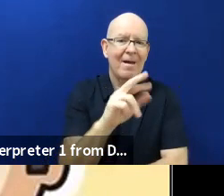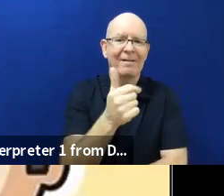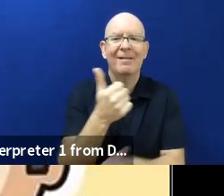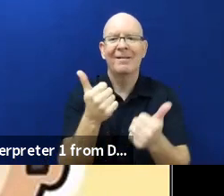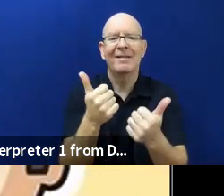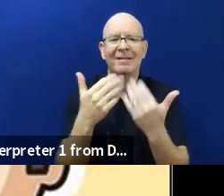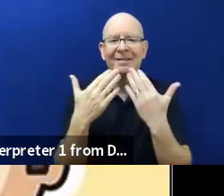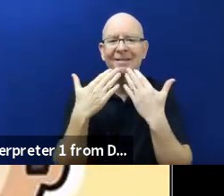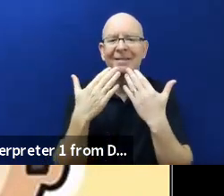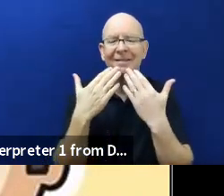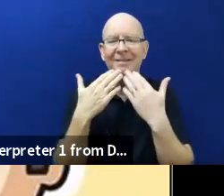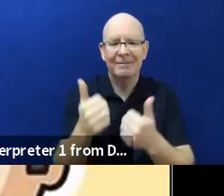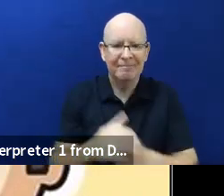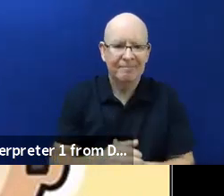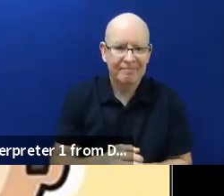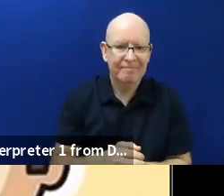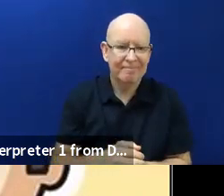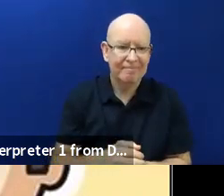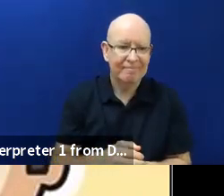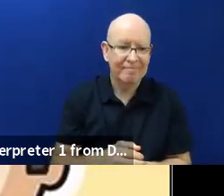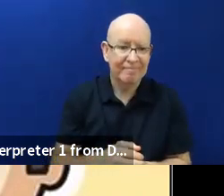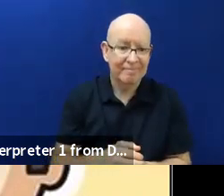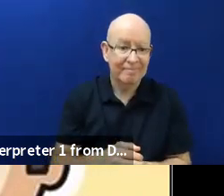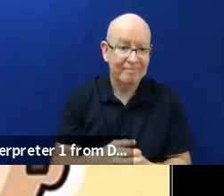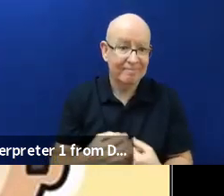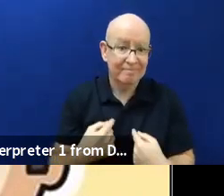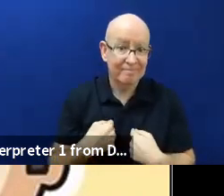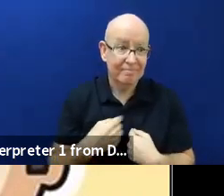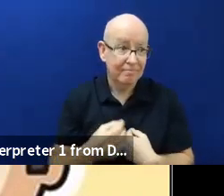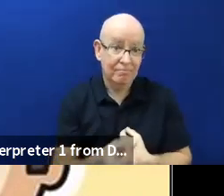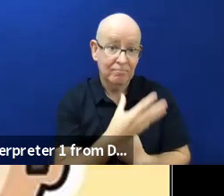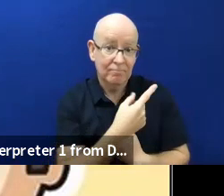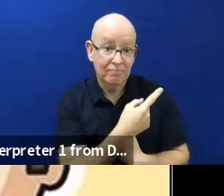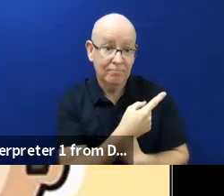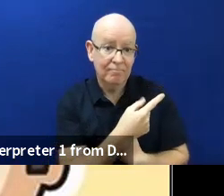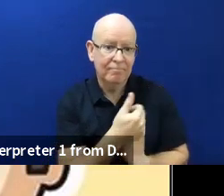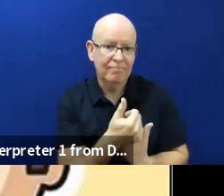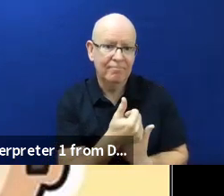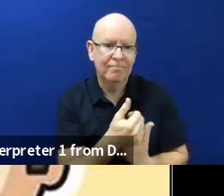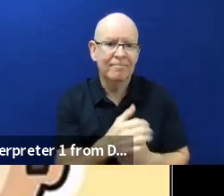talk about how social protection in Thailand can address the disability-related extra costs and how